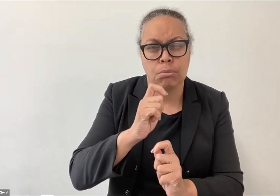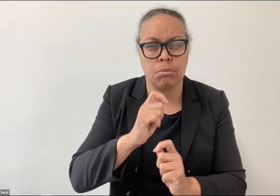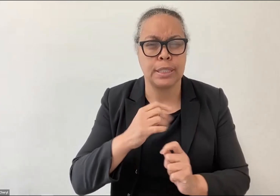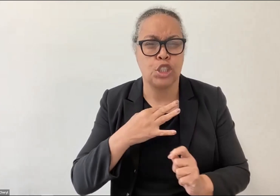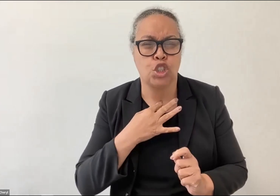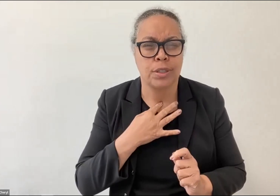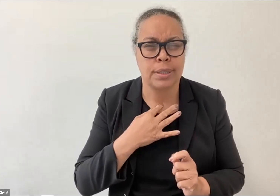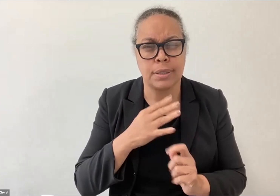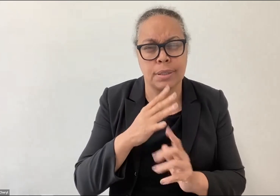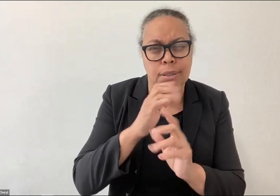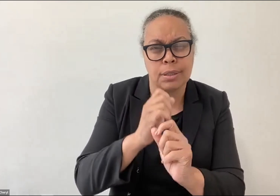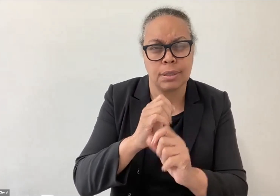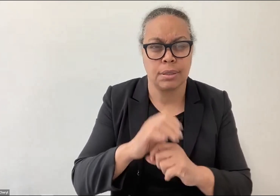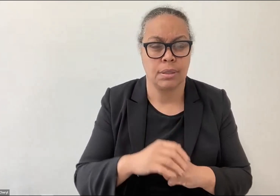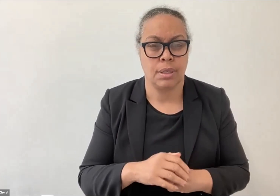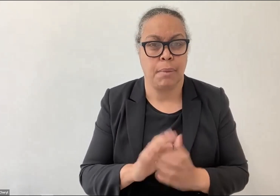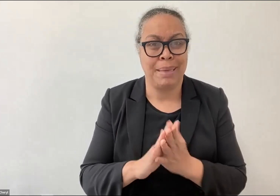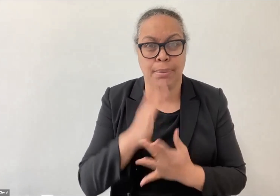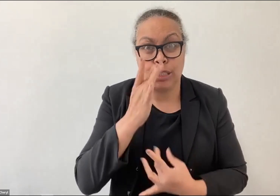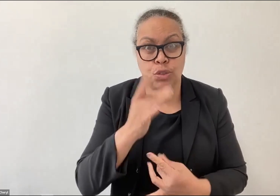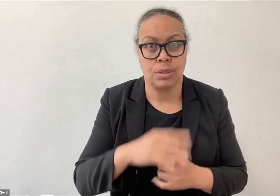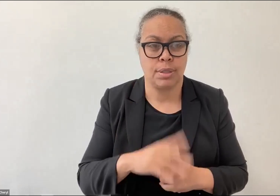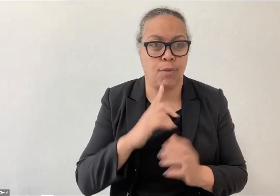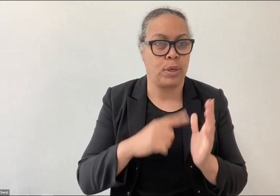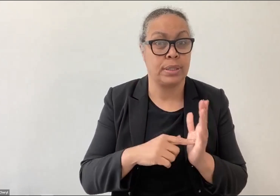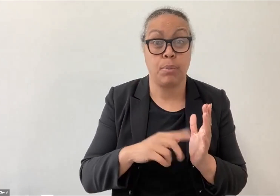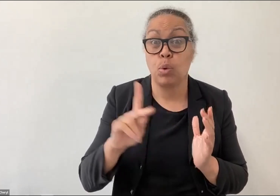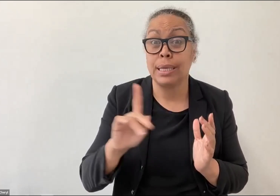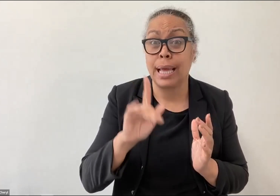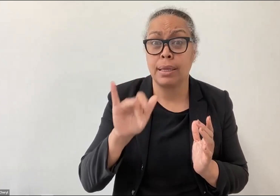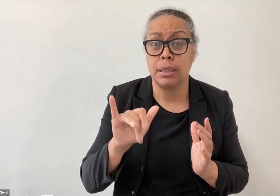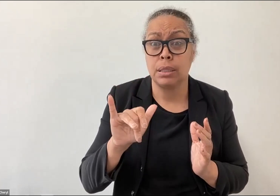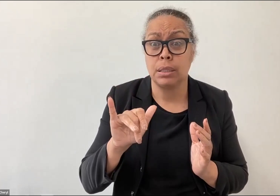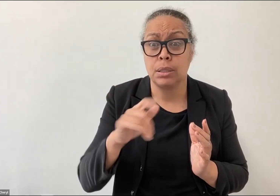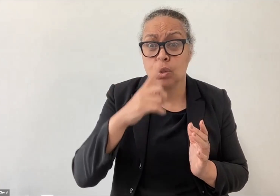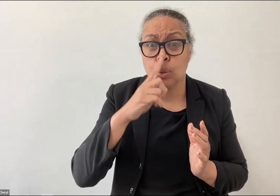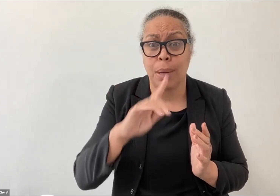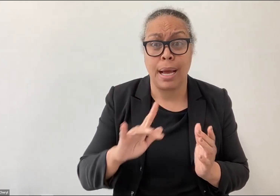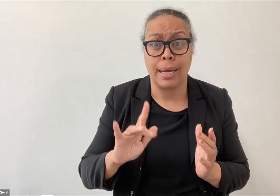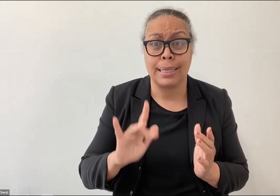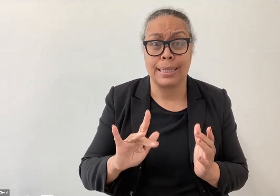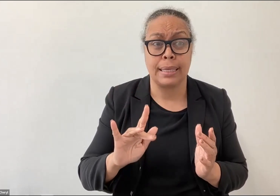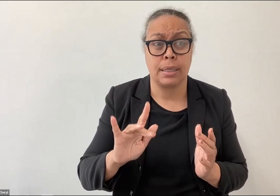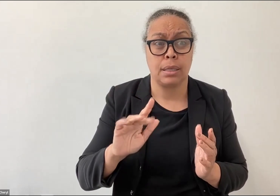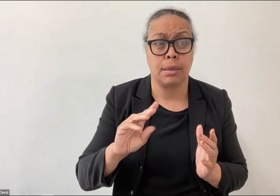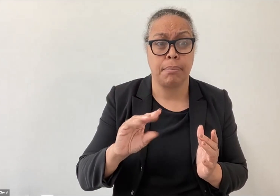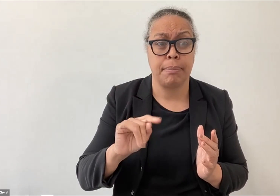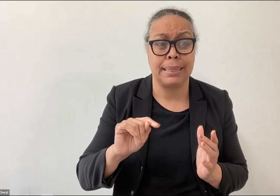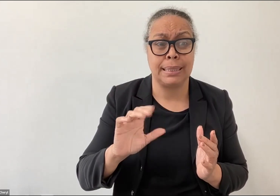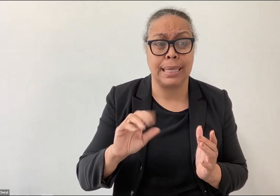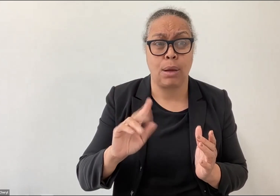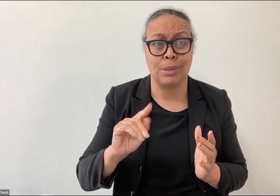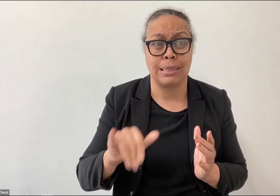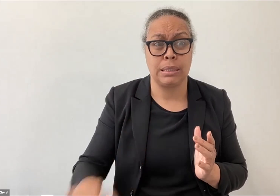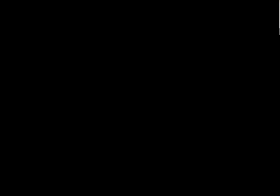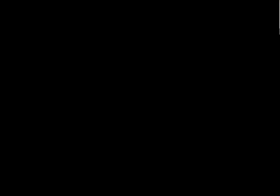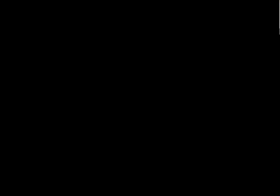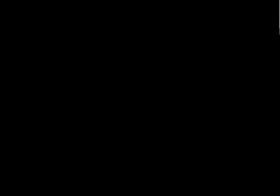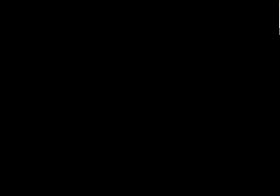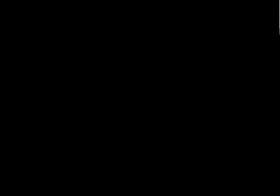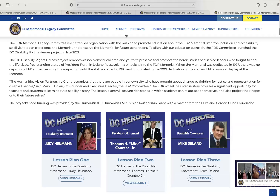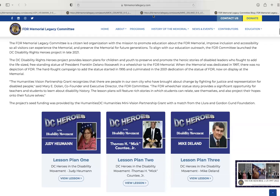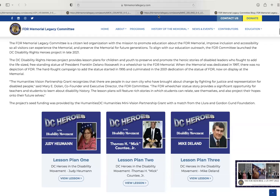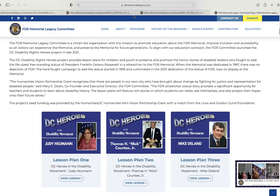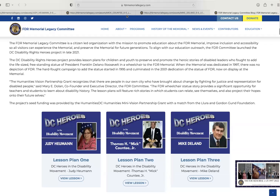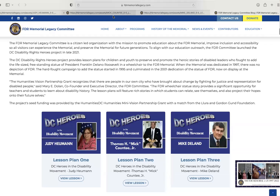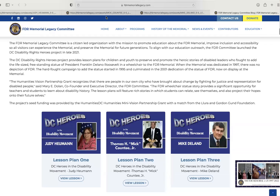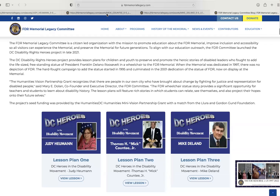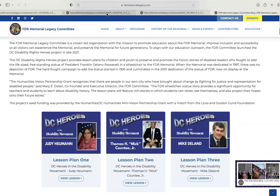So, for example, and Kelly, if you would click on the Mick County lesson page 3.